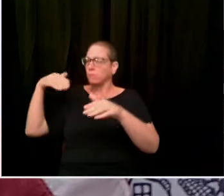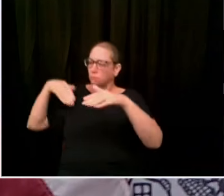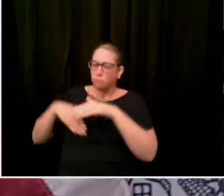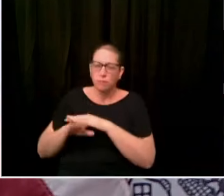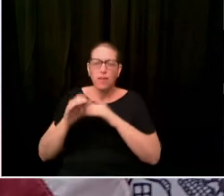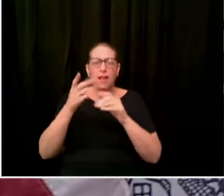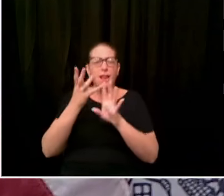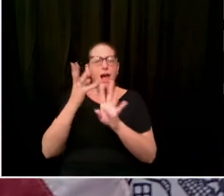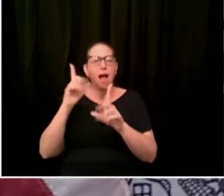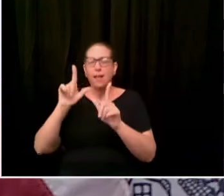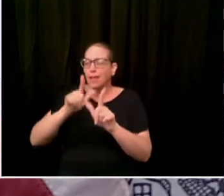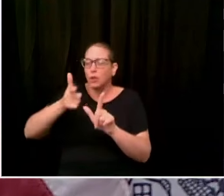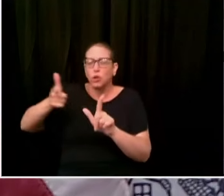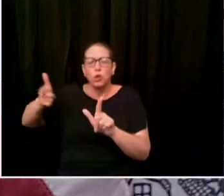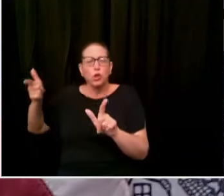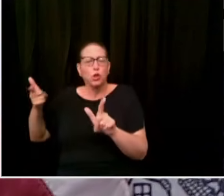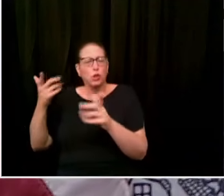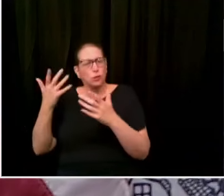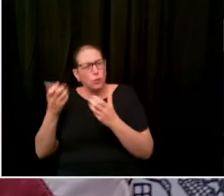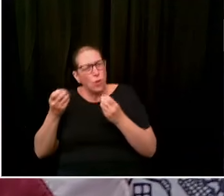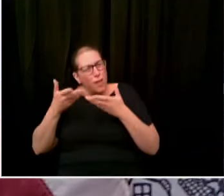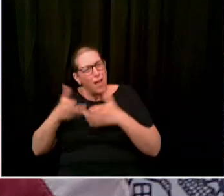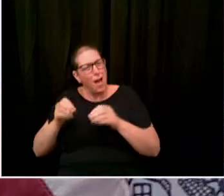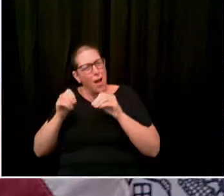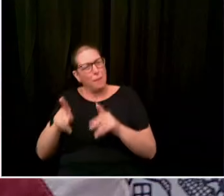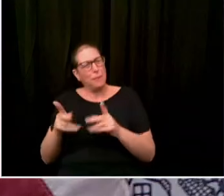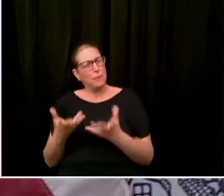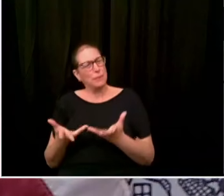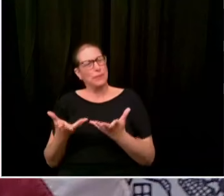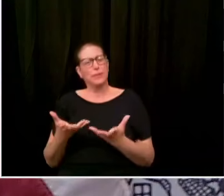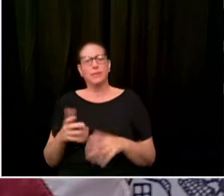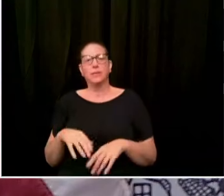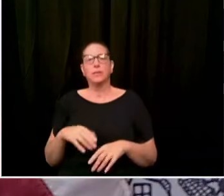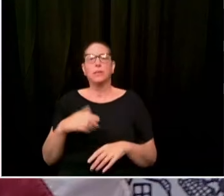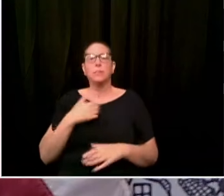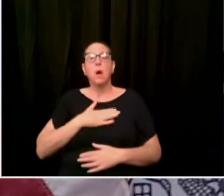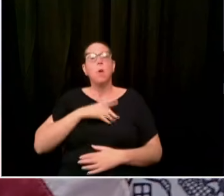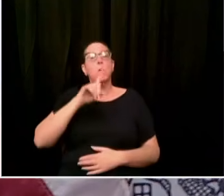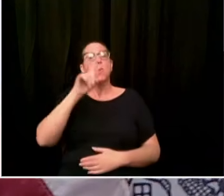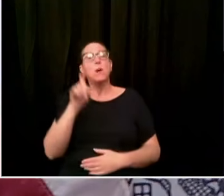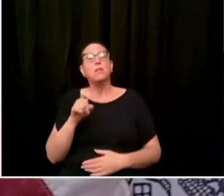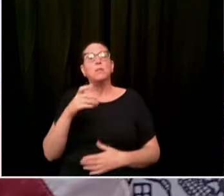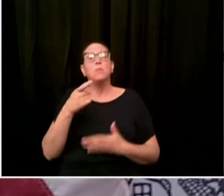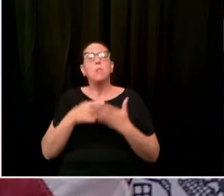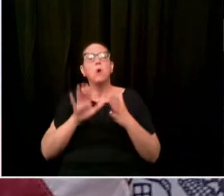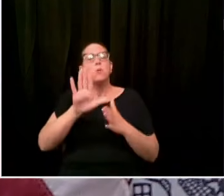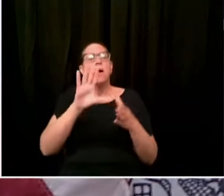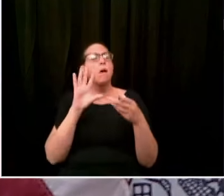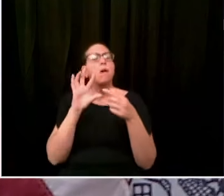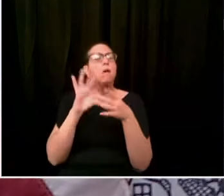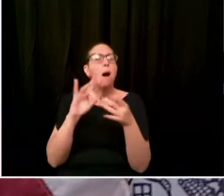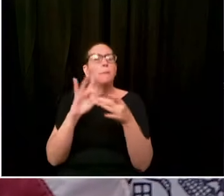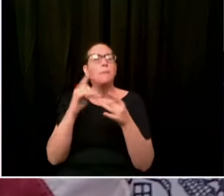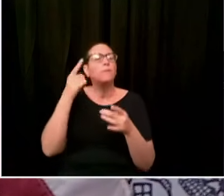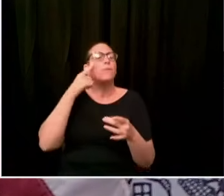IMPLEMENTING SOME RESTRICTIONS IN PRACTICING SOCIAL DISTANCING. SO MY QUESTION IS, WHAT WOULD